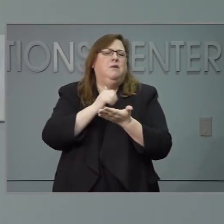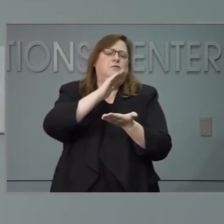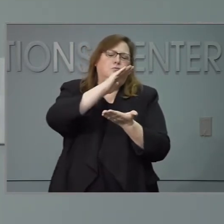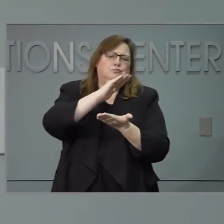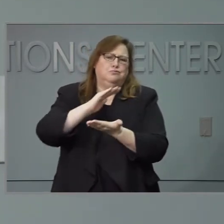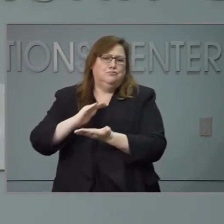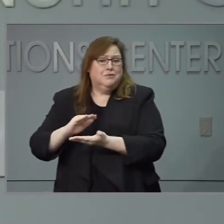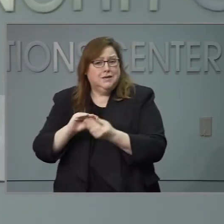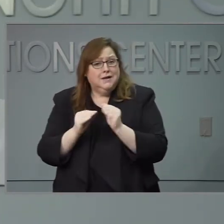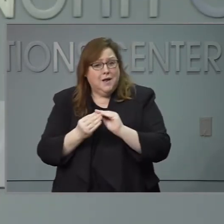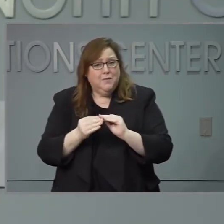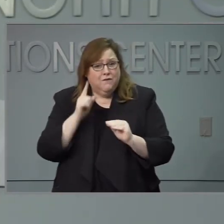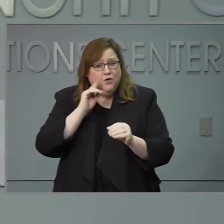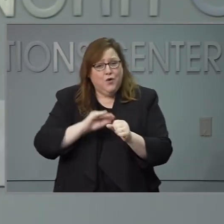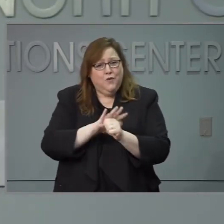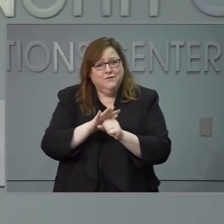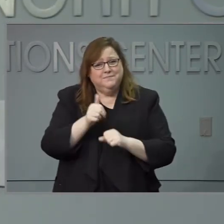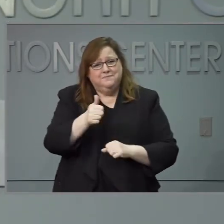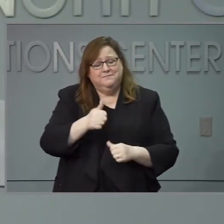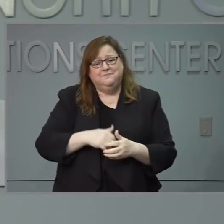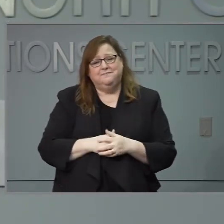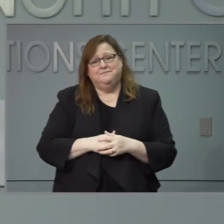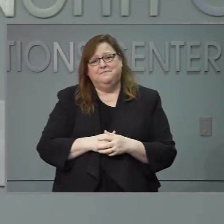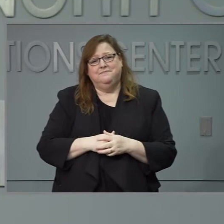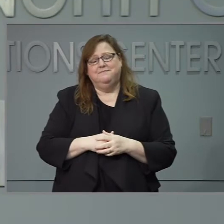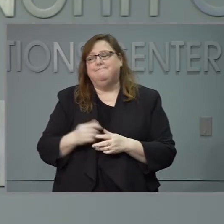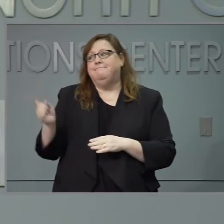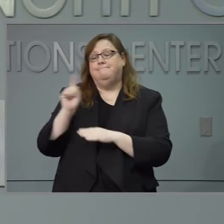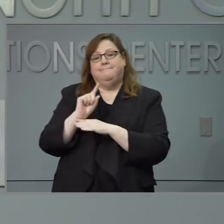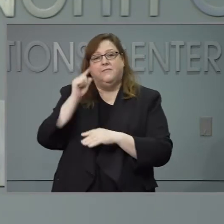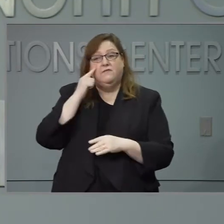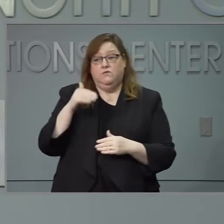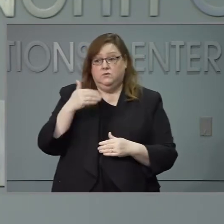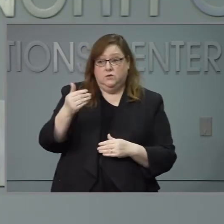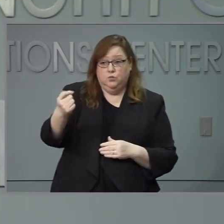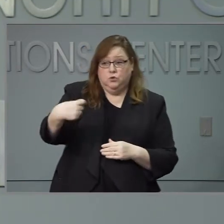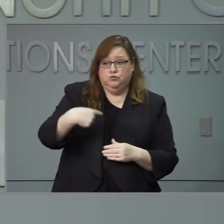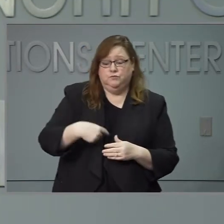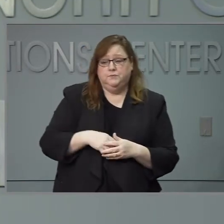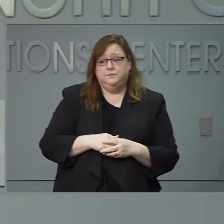HIJOS PARA EL FUTURO. ESTA LEGISLATURA Y TAMBIÉN FOREST NO